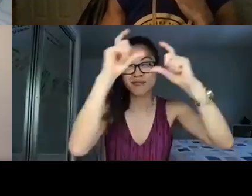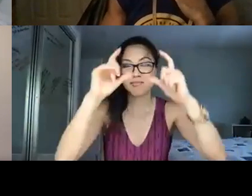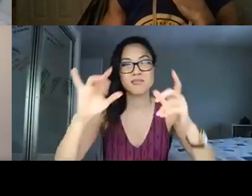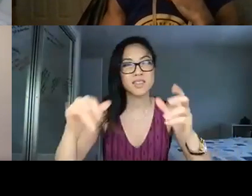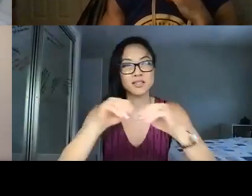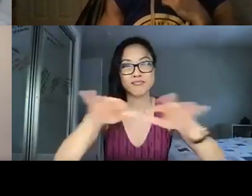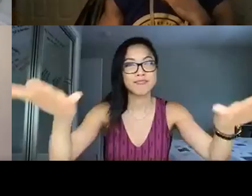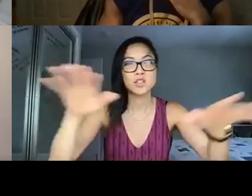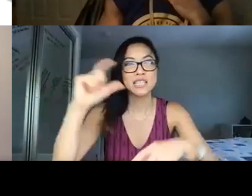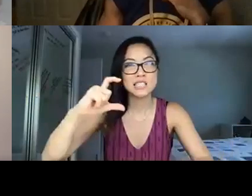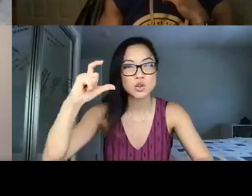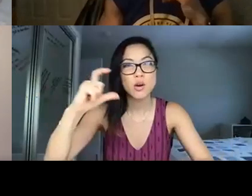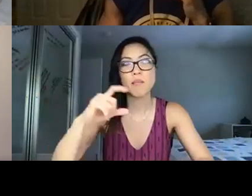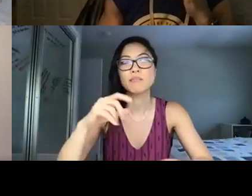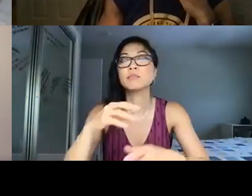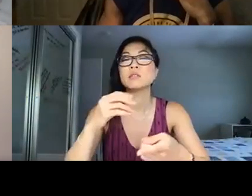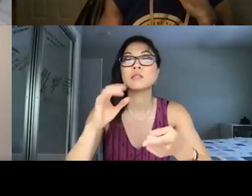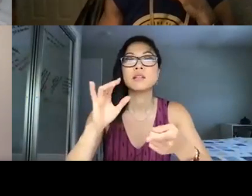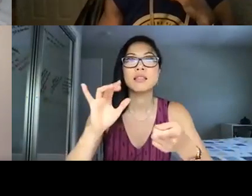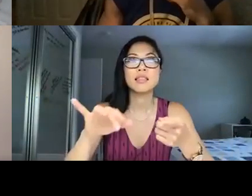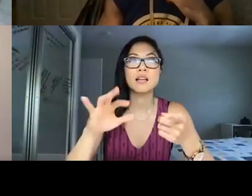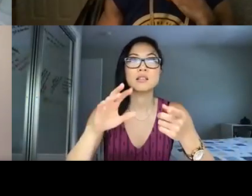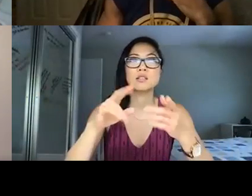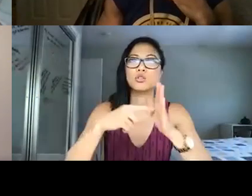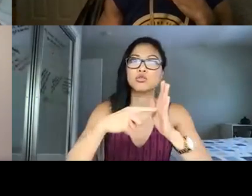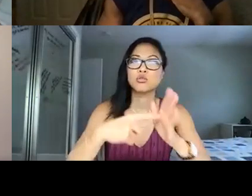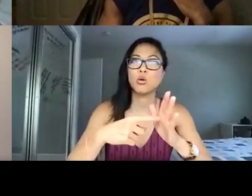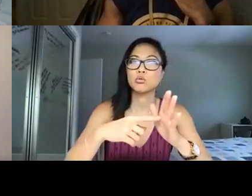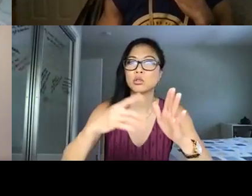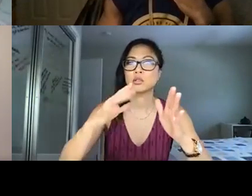image by Dipra Ira in solidarity -- highlights different